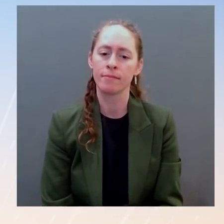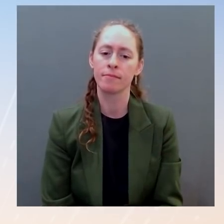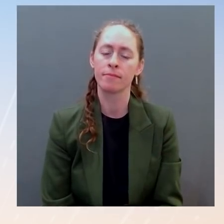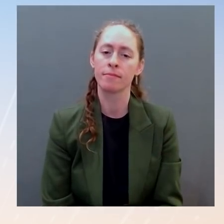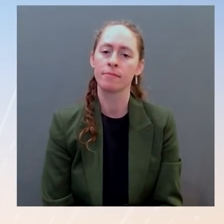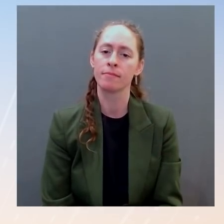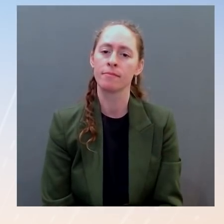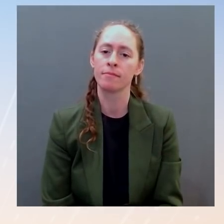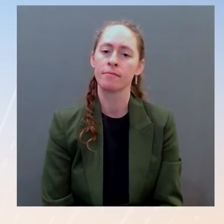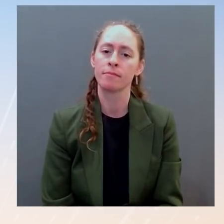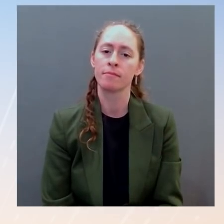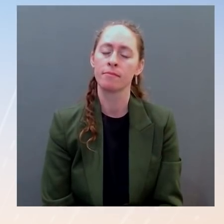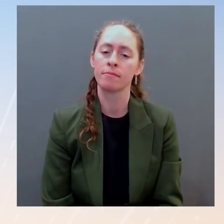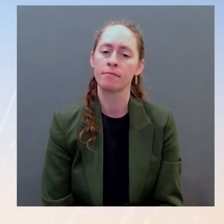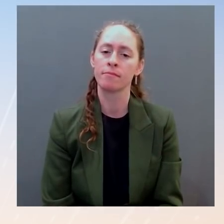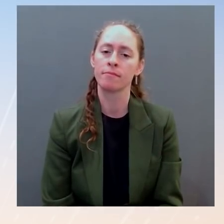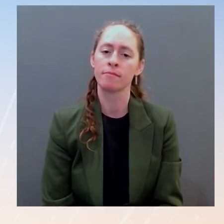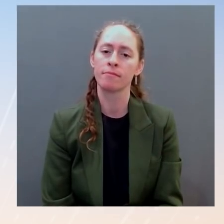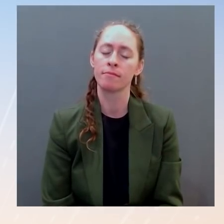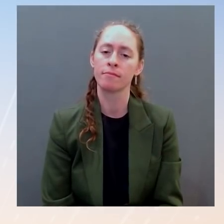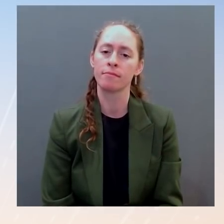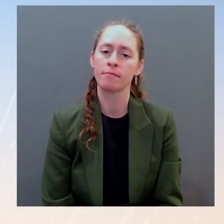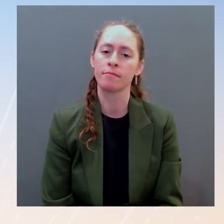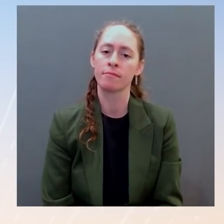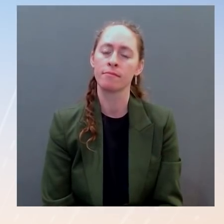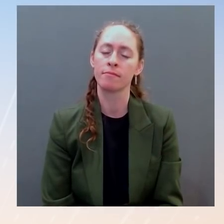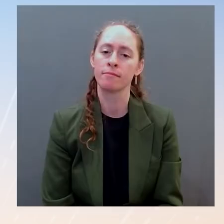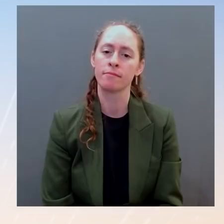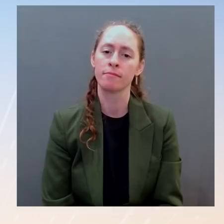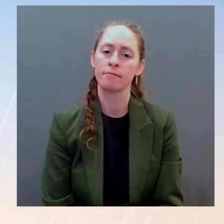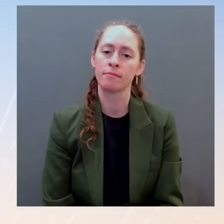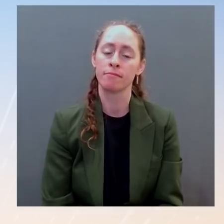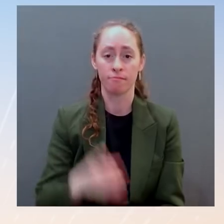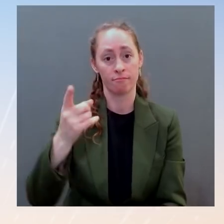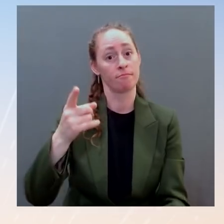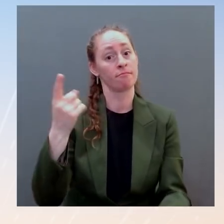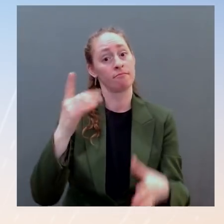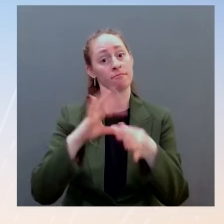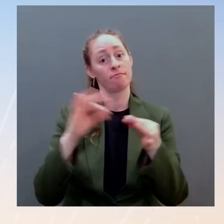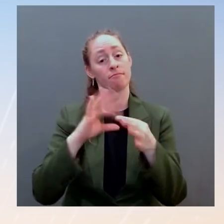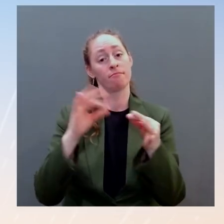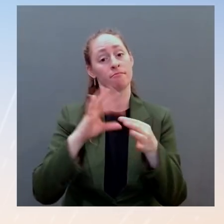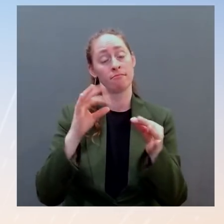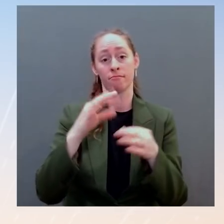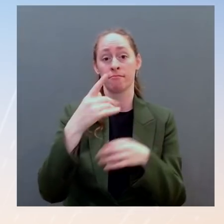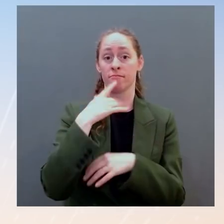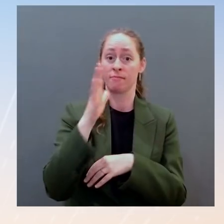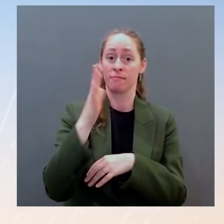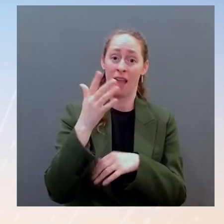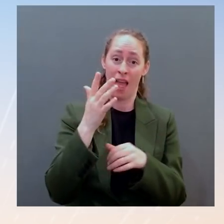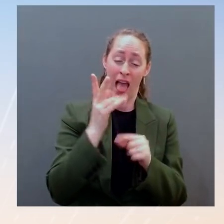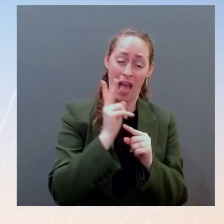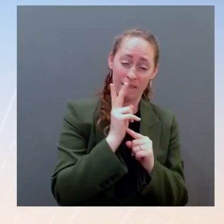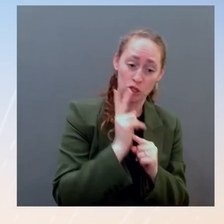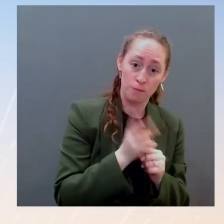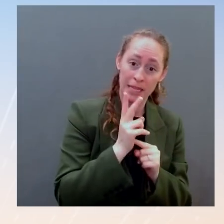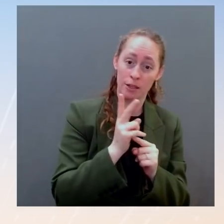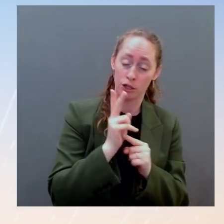Is the President prepared to increase funding, maybe fight malaria the same way the U.S. has been fighting COVID?